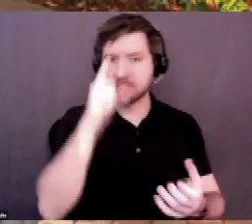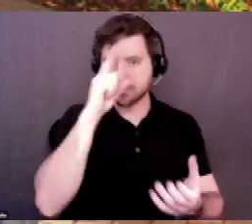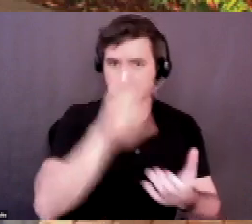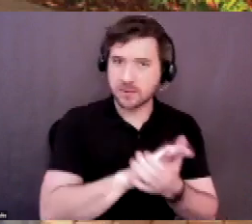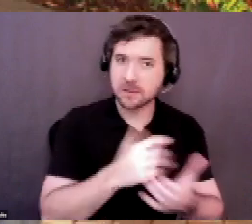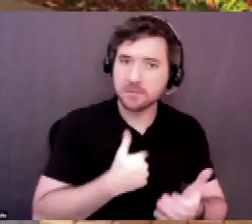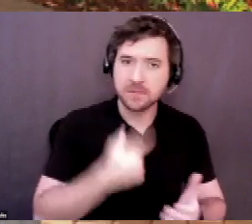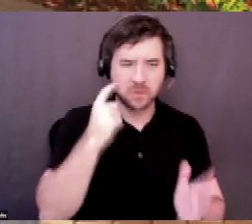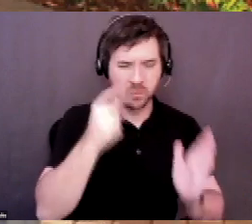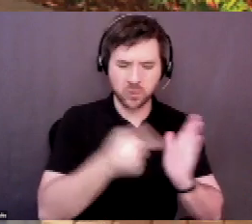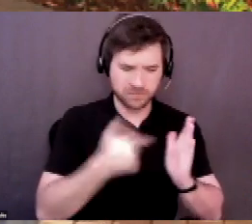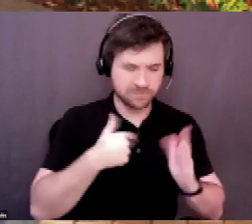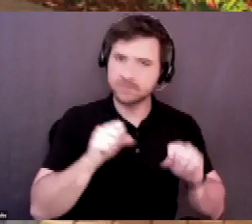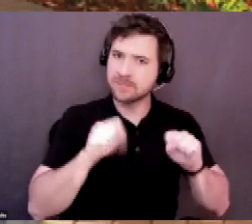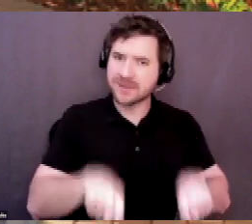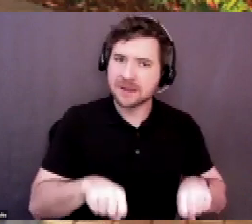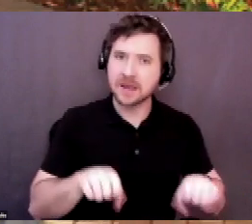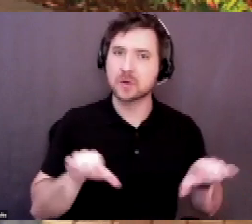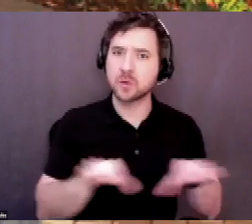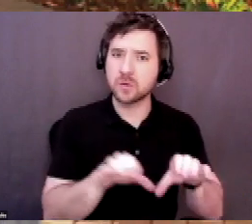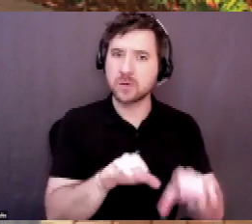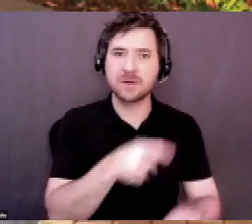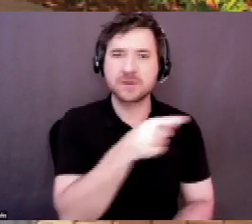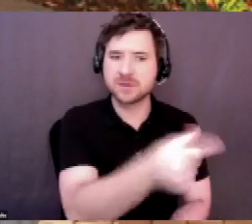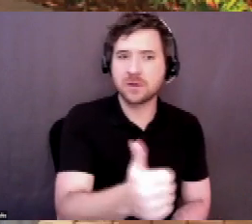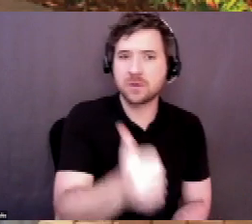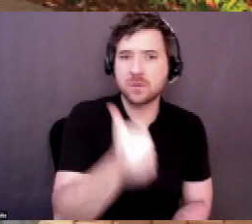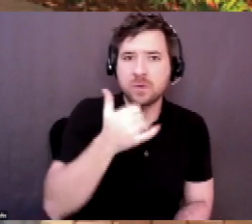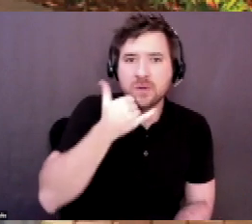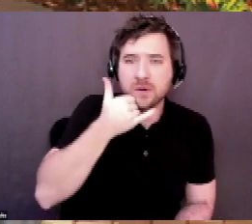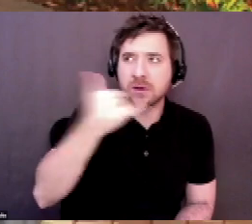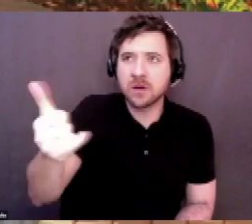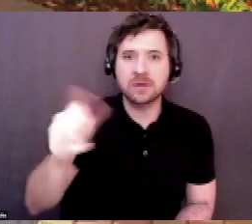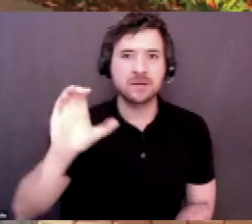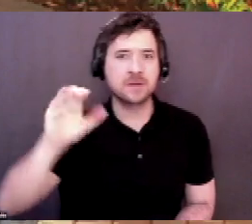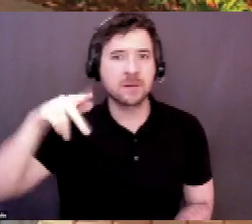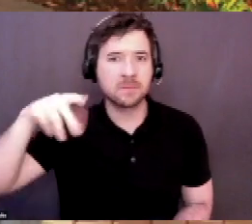who isn't going to call child welfare right away before I even have this baby.